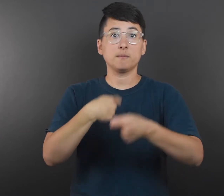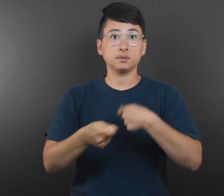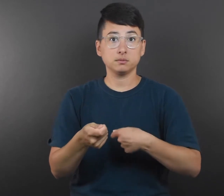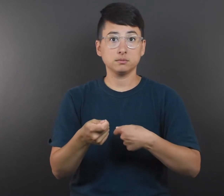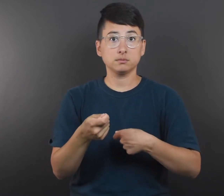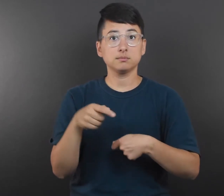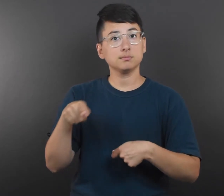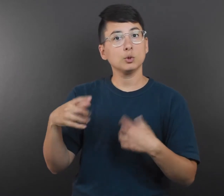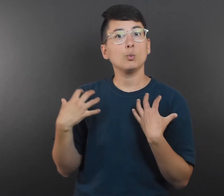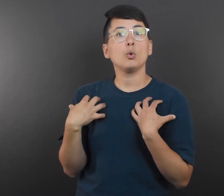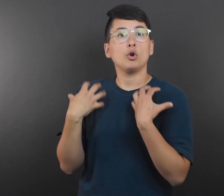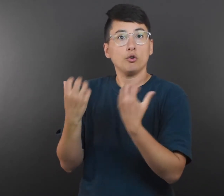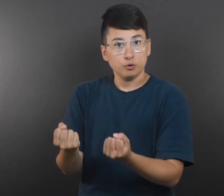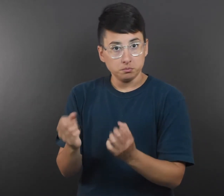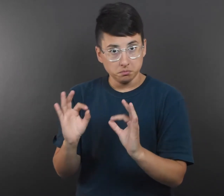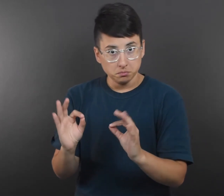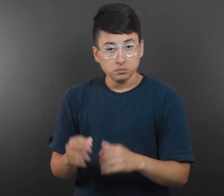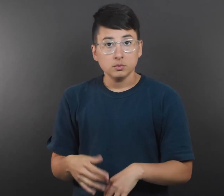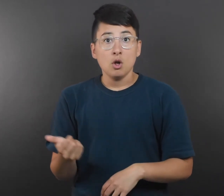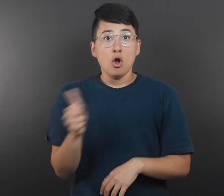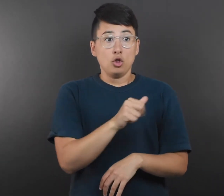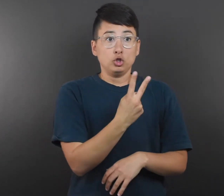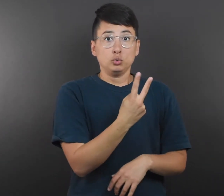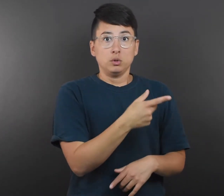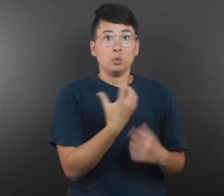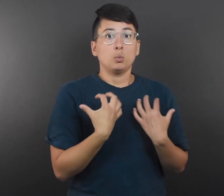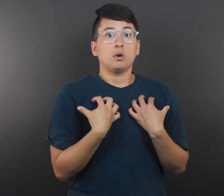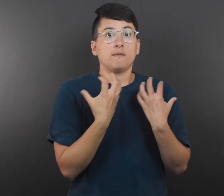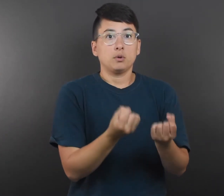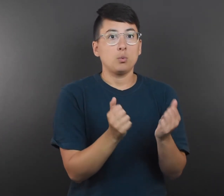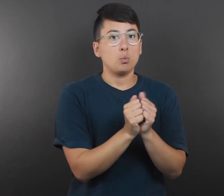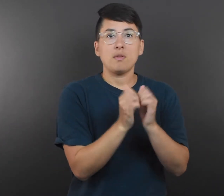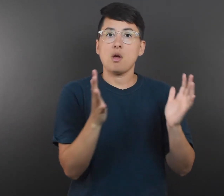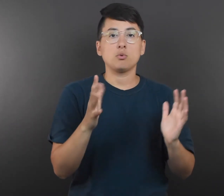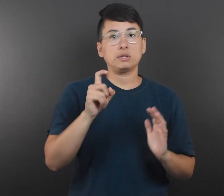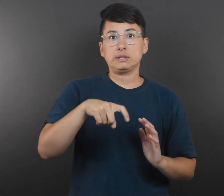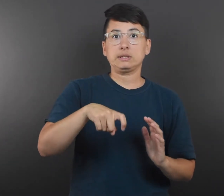and has recovered while the other two recovered without the need for a transplant.